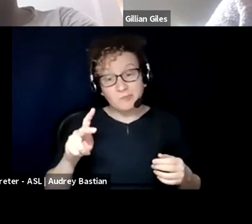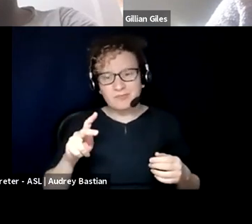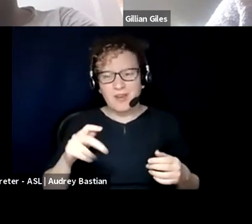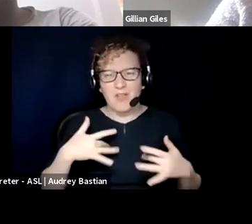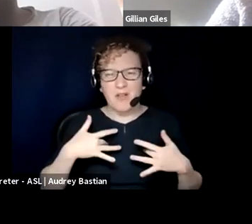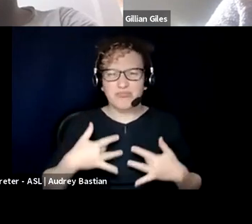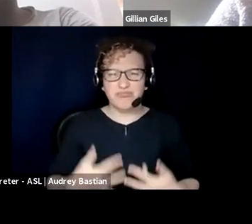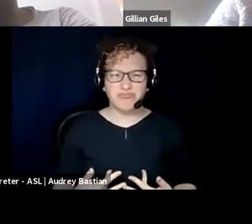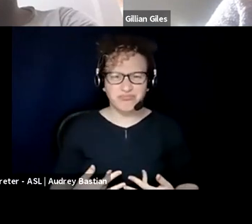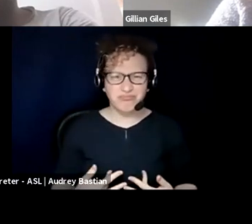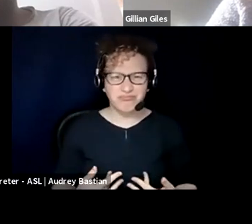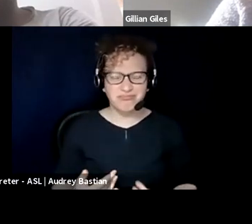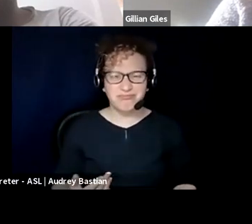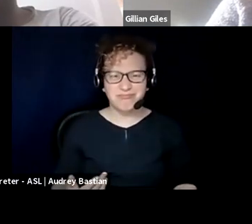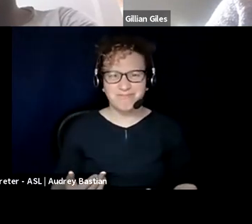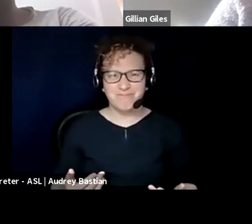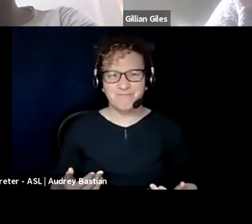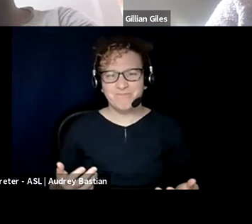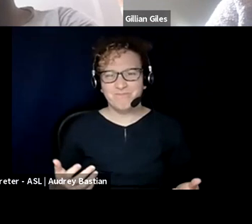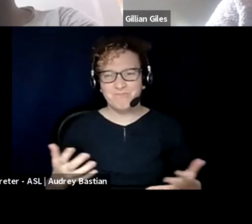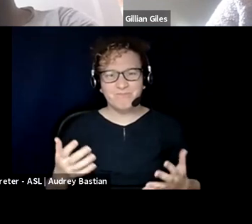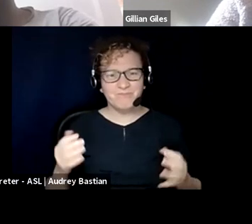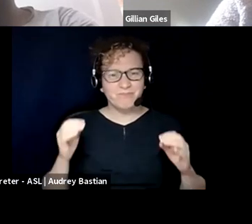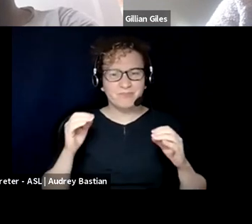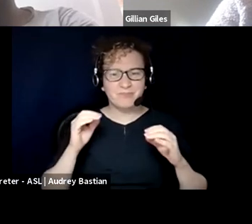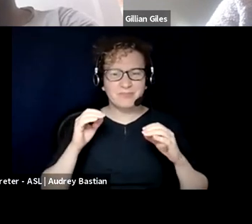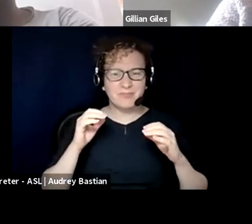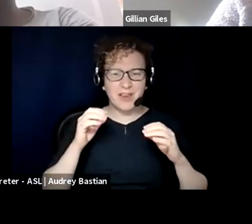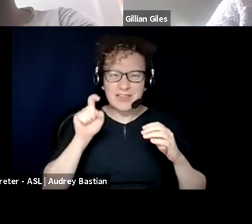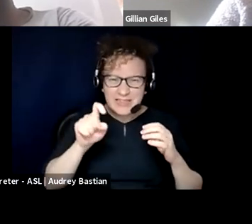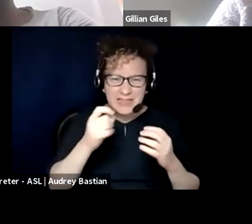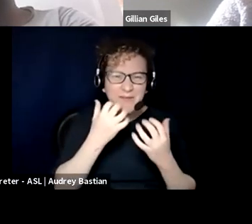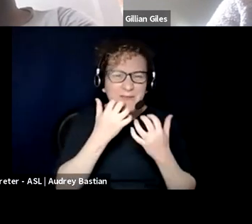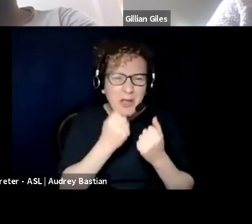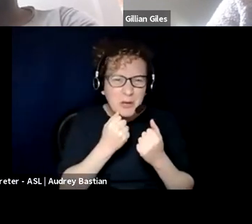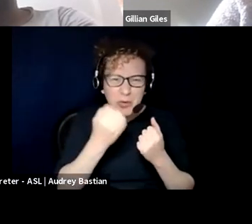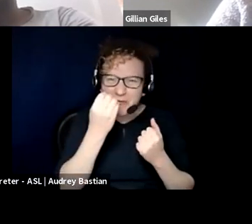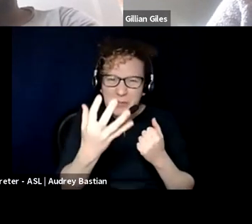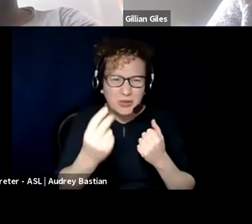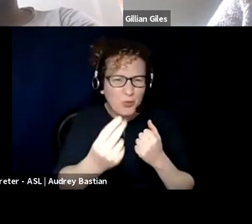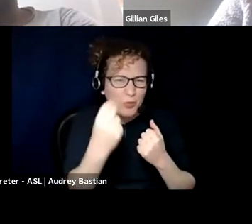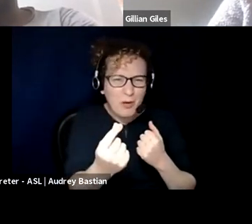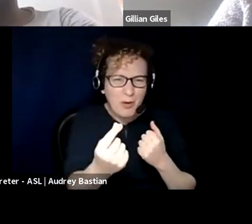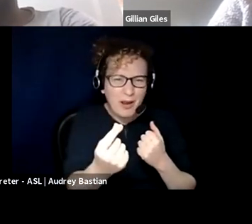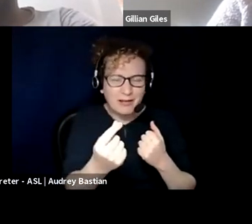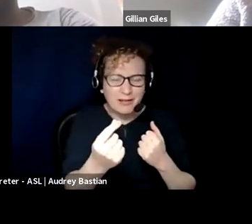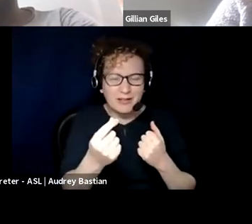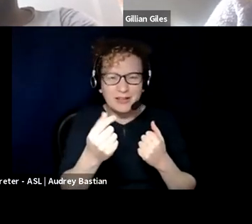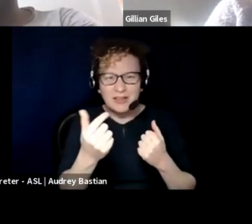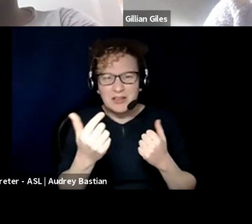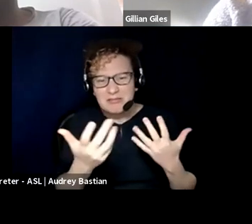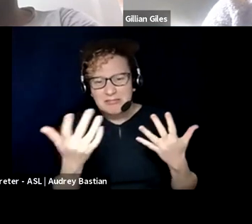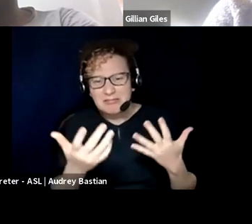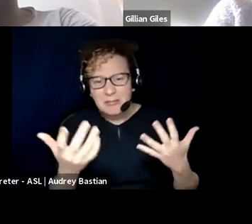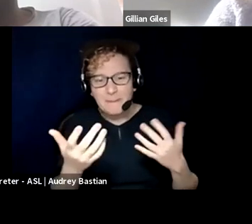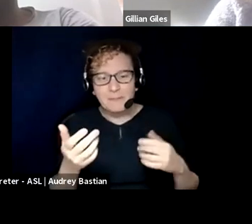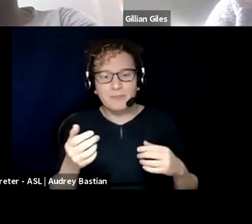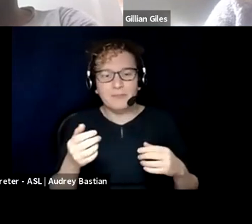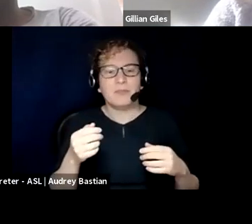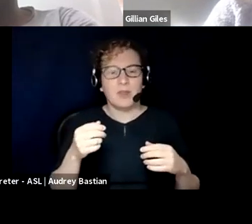do not have such valuable information right away. I am thankful that the Center for Disability's